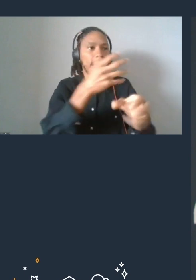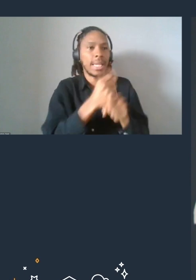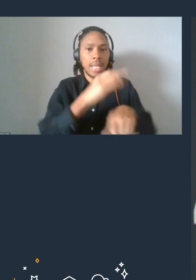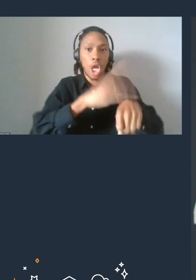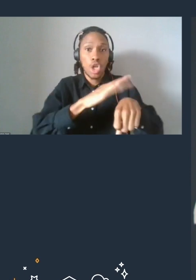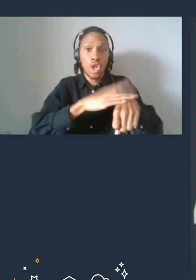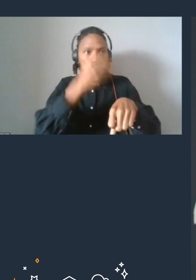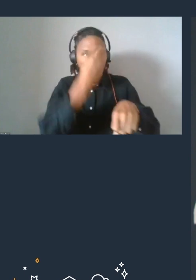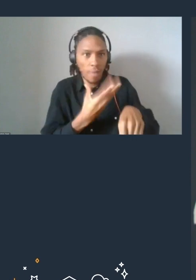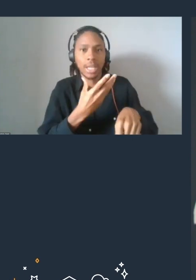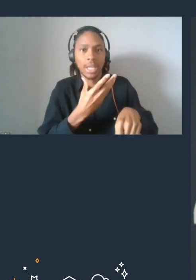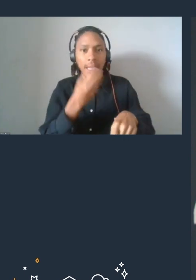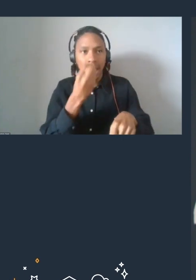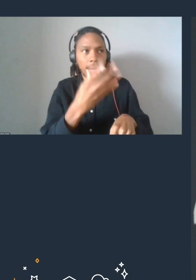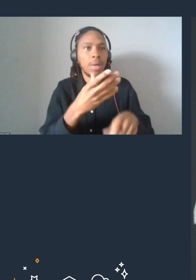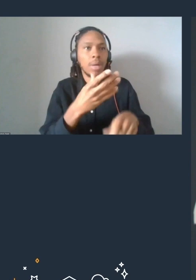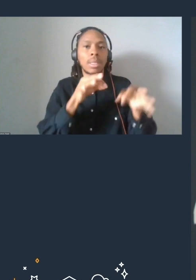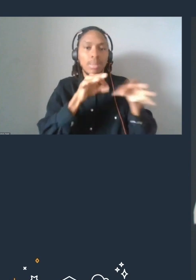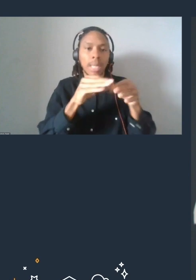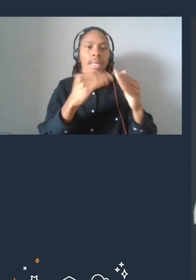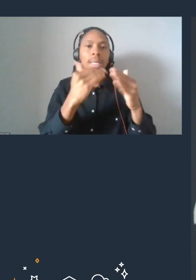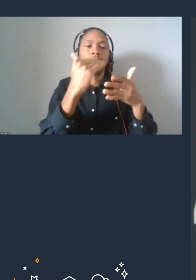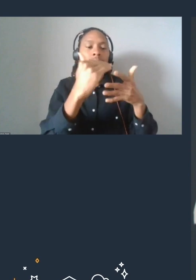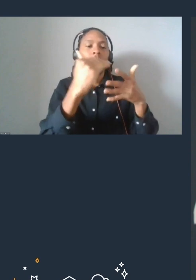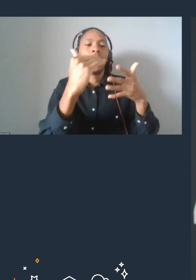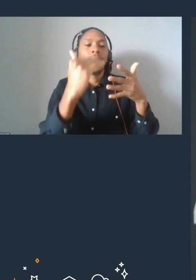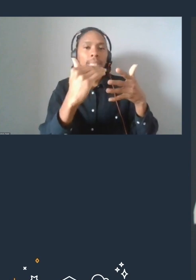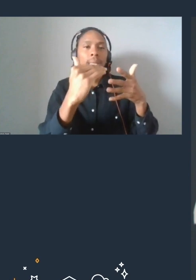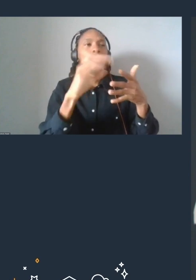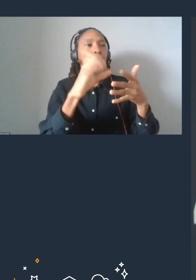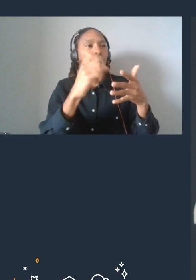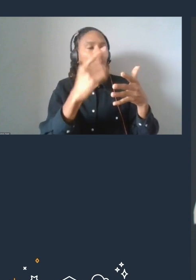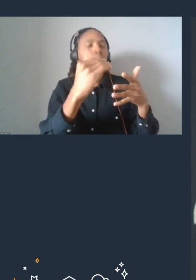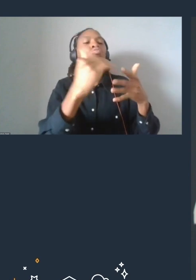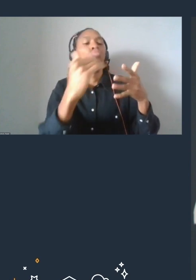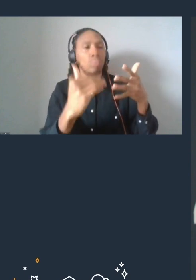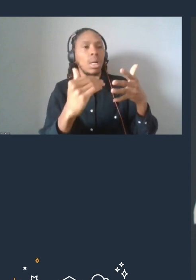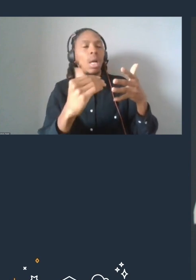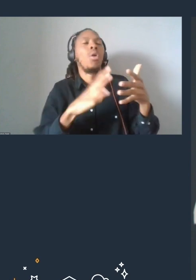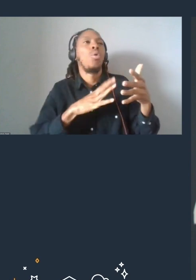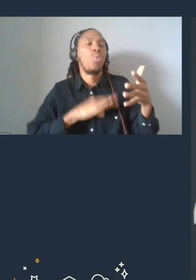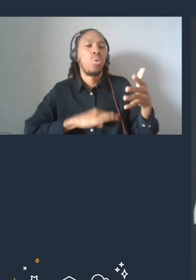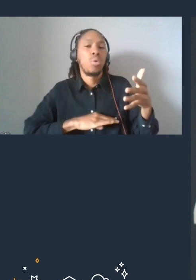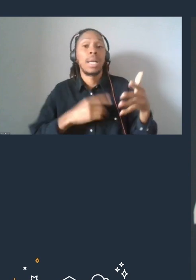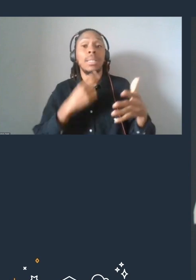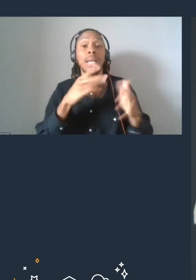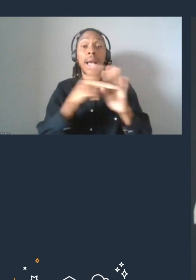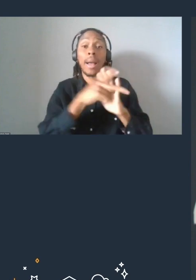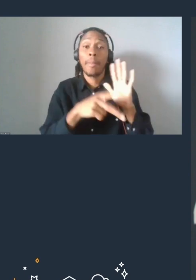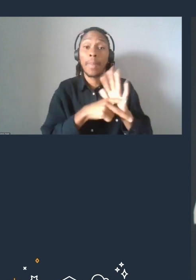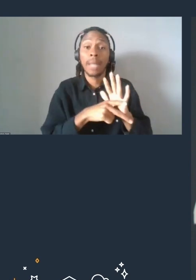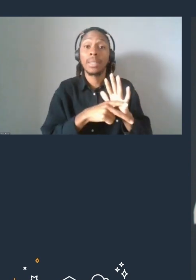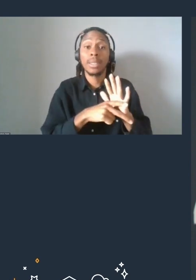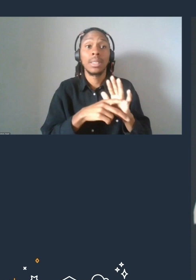that would guide them whether they're writing the right policies. Well, like I said, these policies could be violating, say,